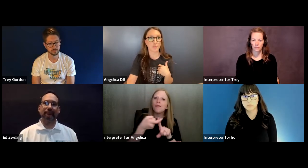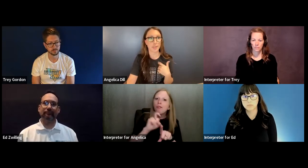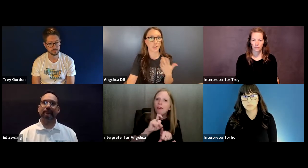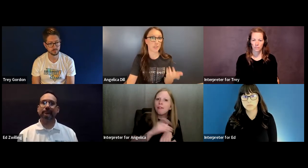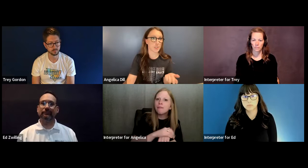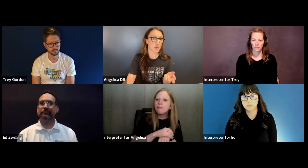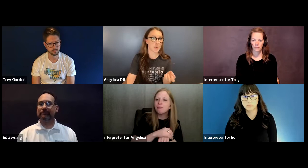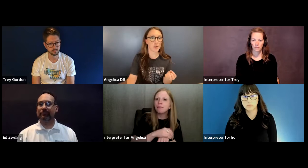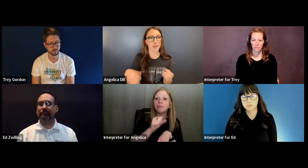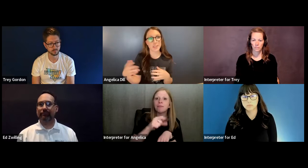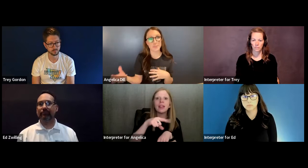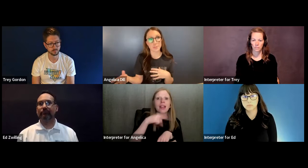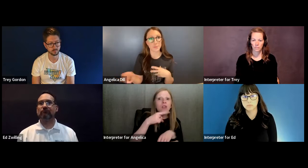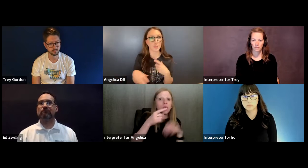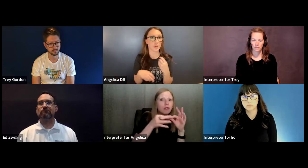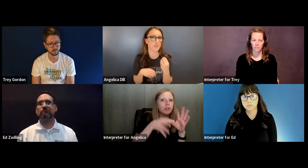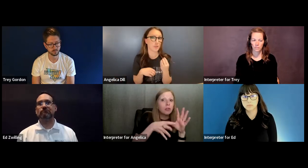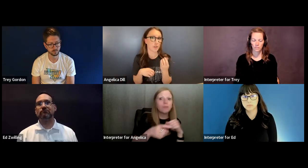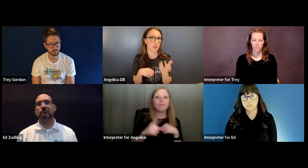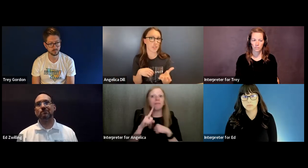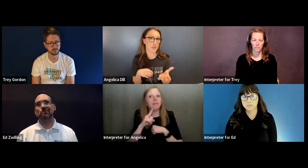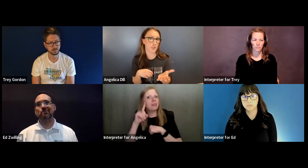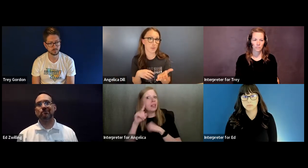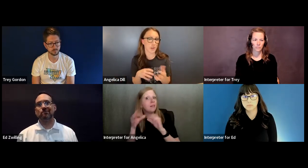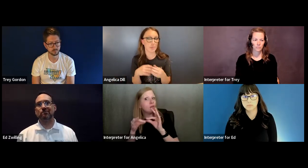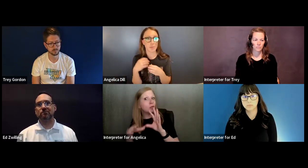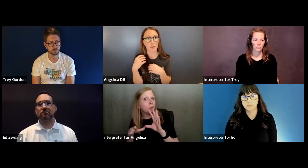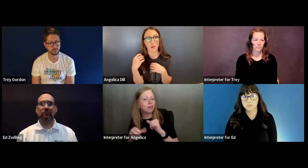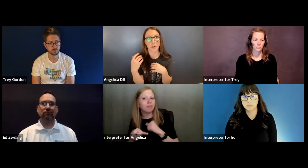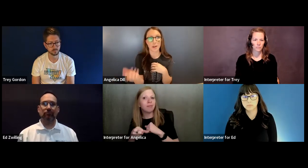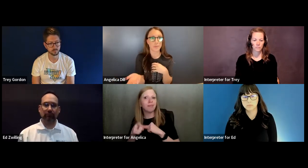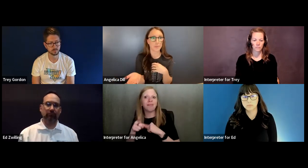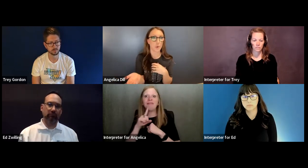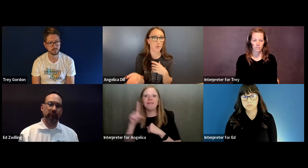a hearing interpreter a deaf interpreter if you're a deaf community member if you own a